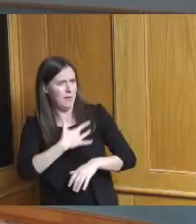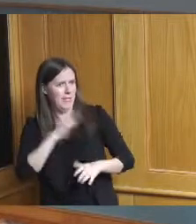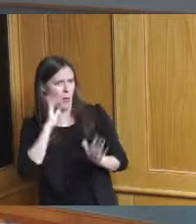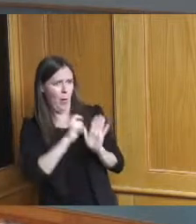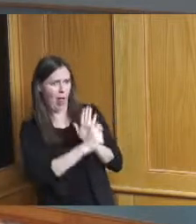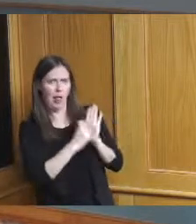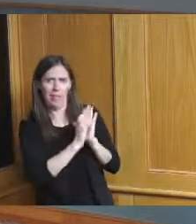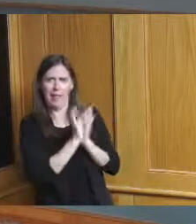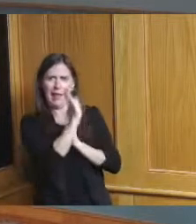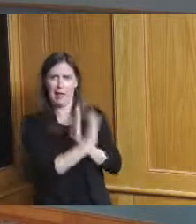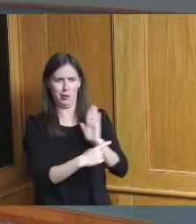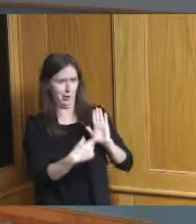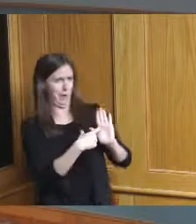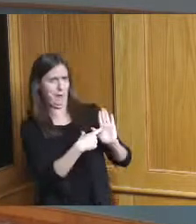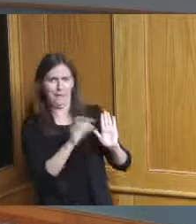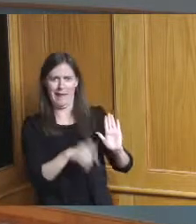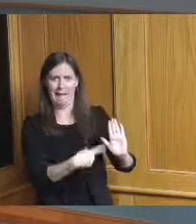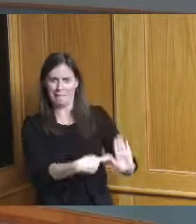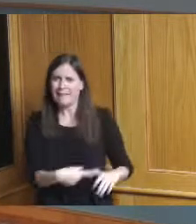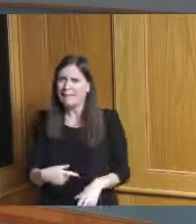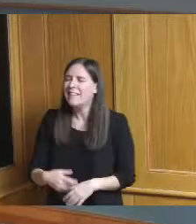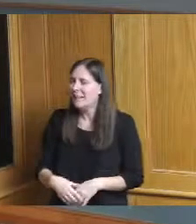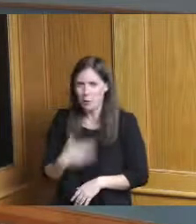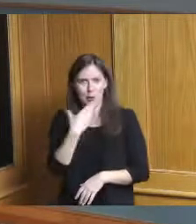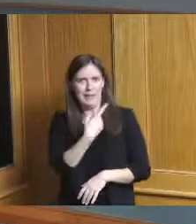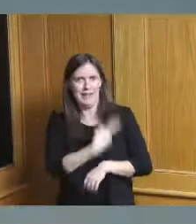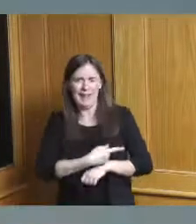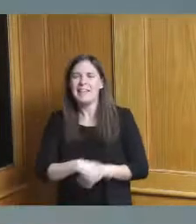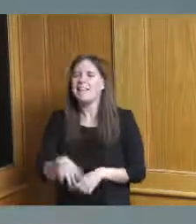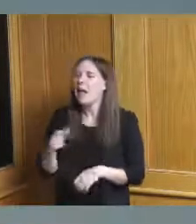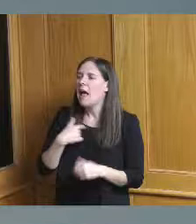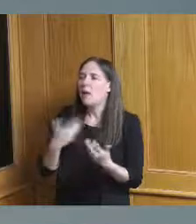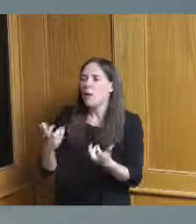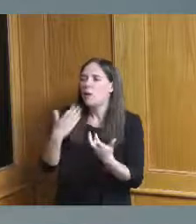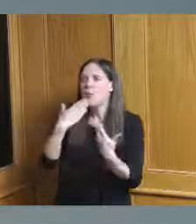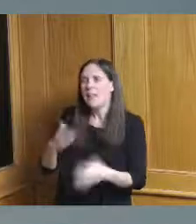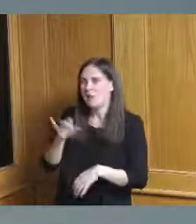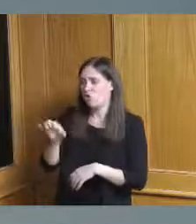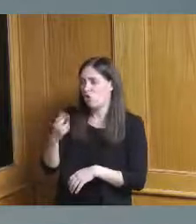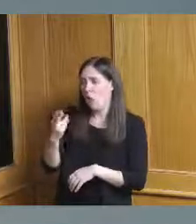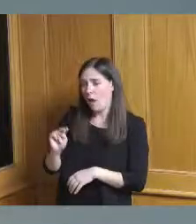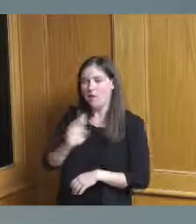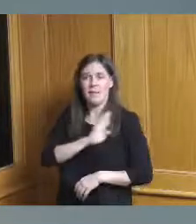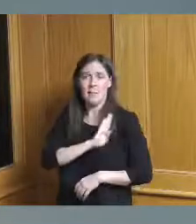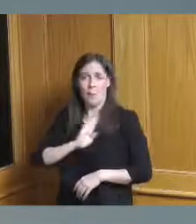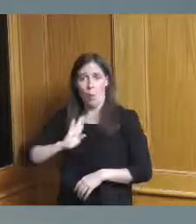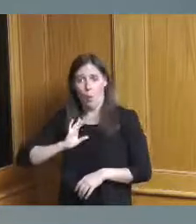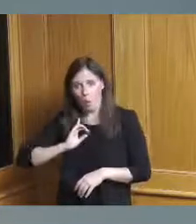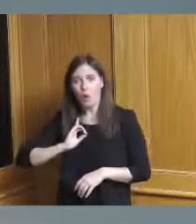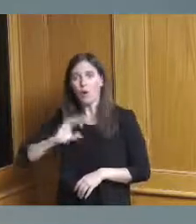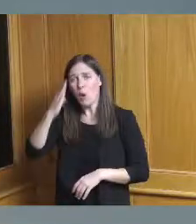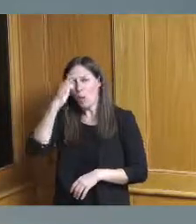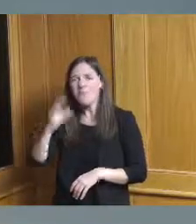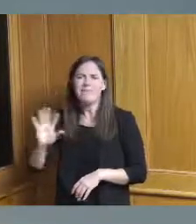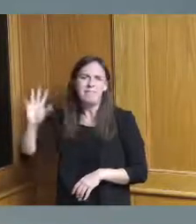and I want to thank john as well because as the Board knows we if we go back 10 years or so ago